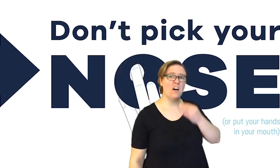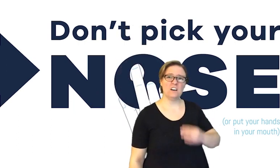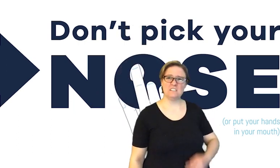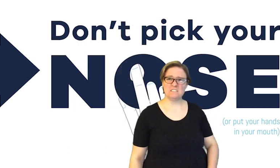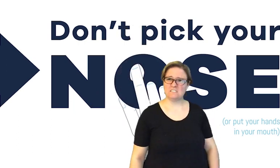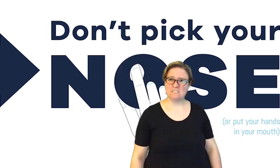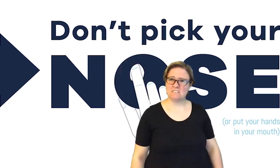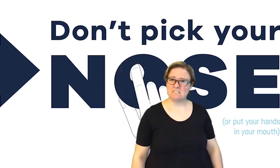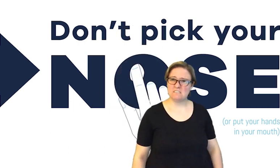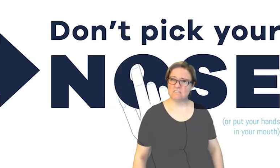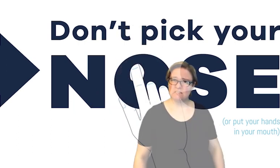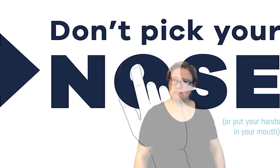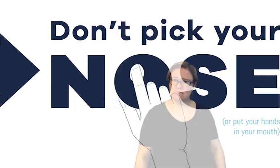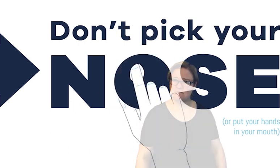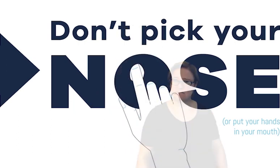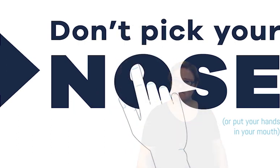or put your hands in your mouth.